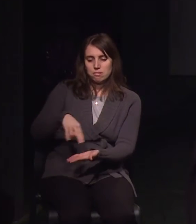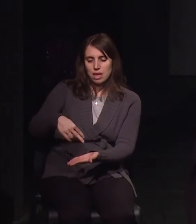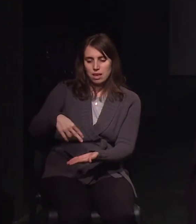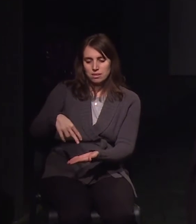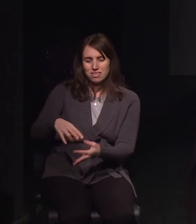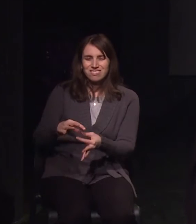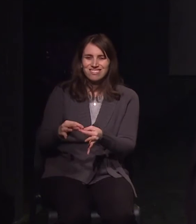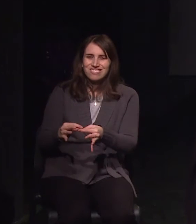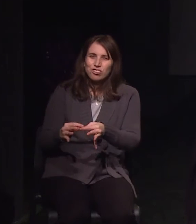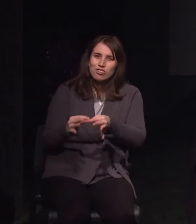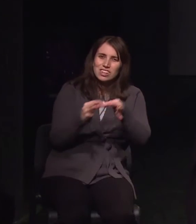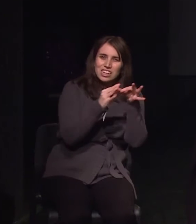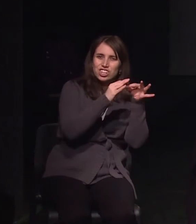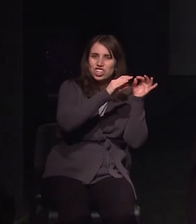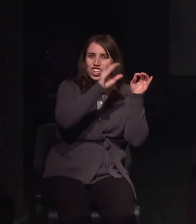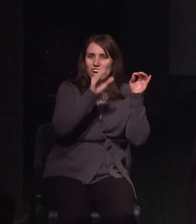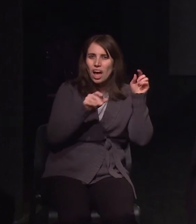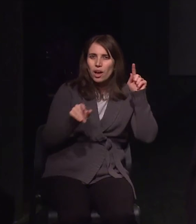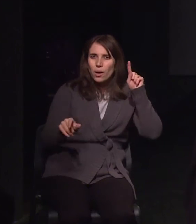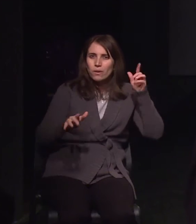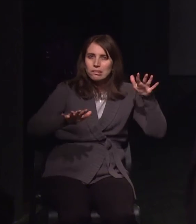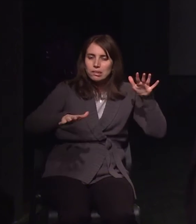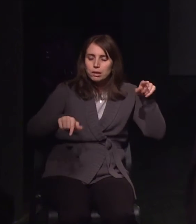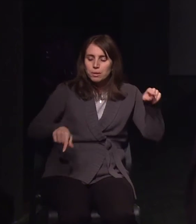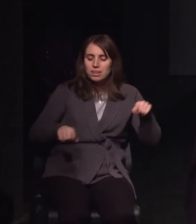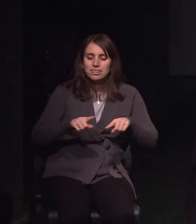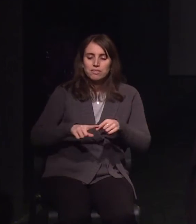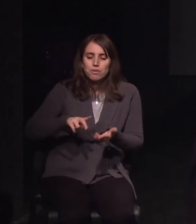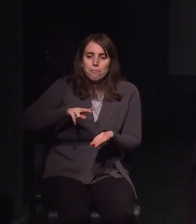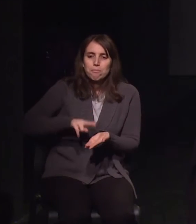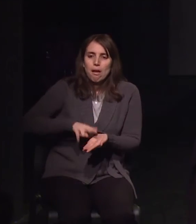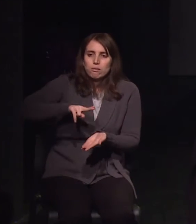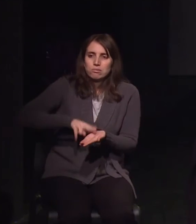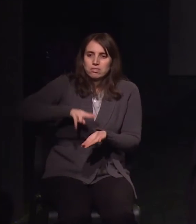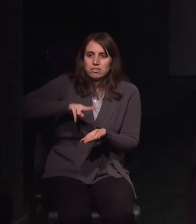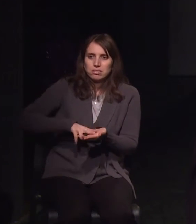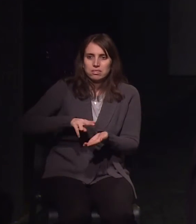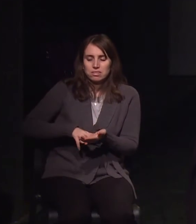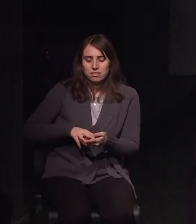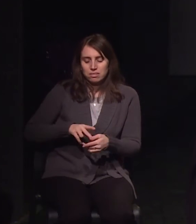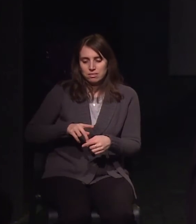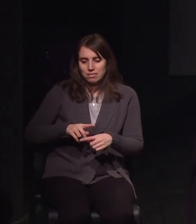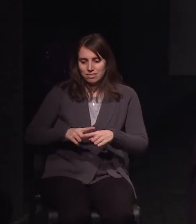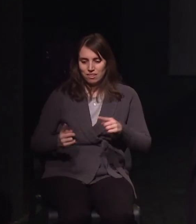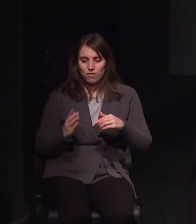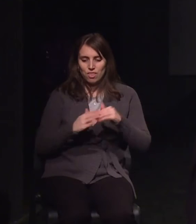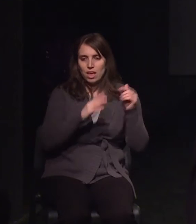bounce and it’s a different tempo, and there’s a difference between that and the Jit in Detroit,